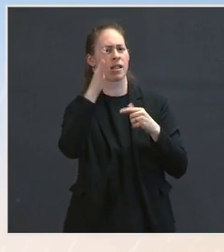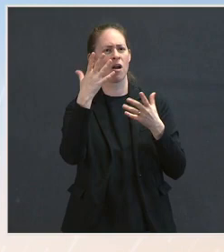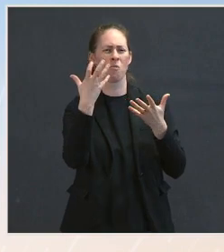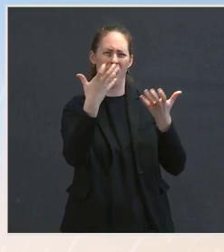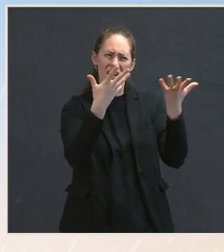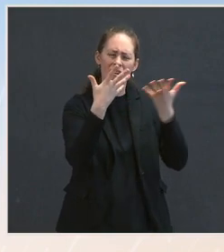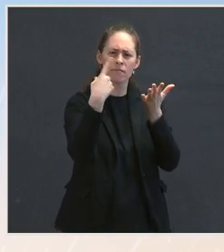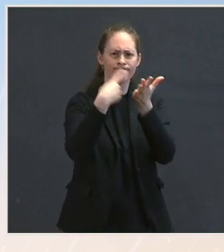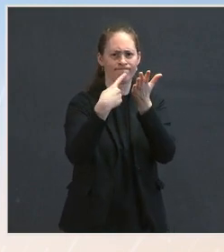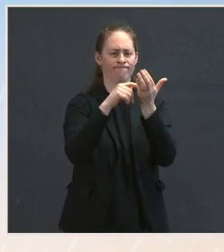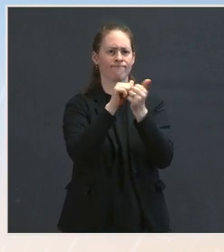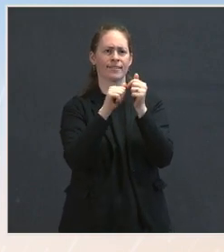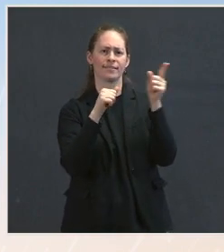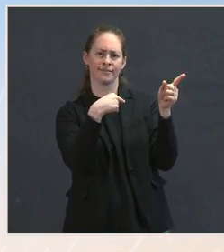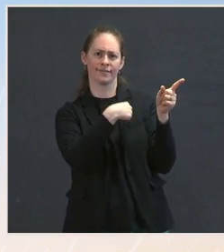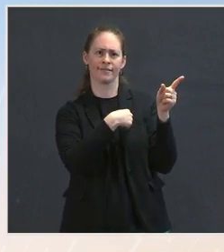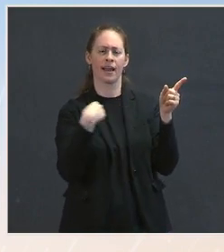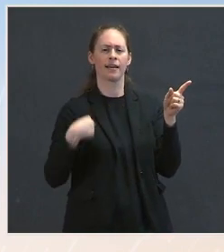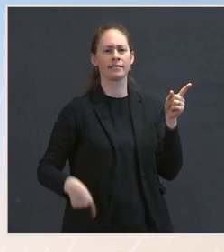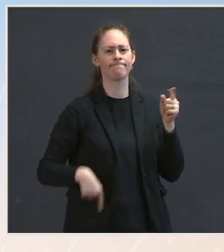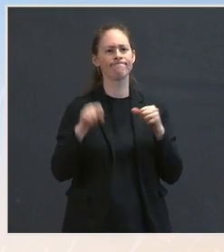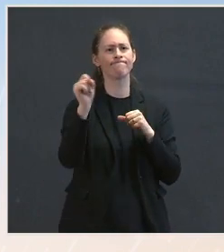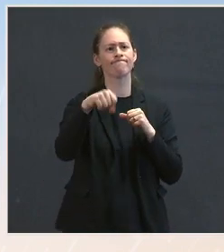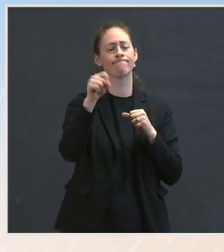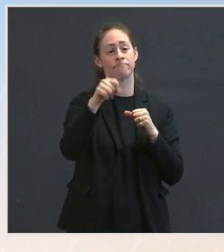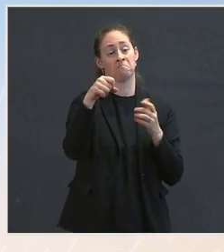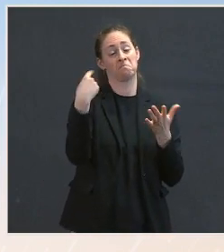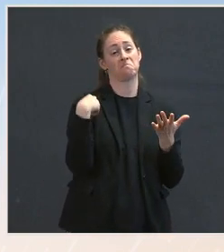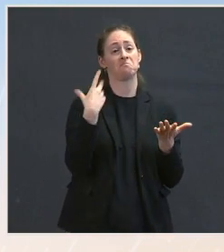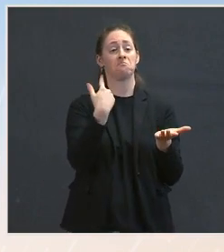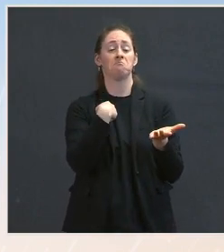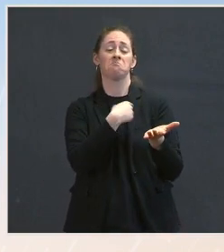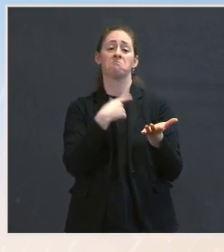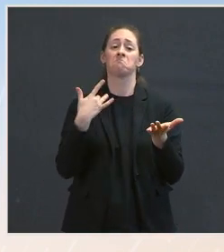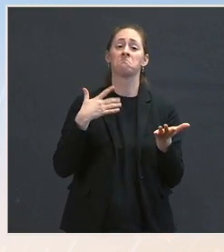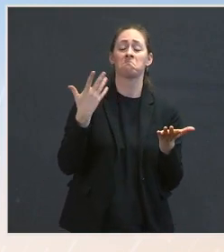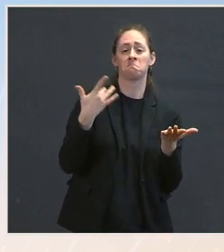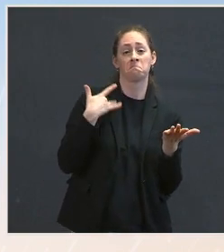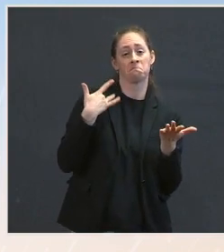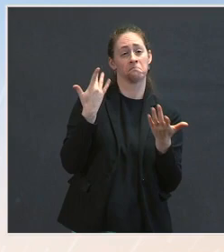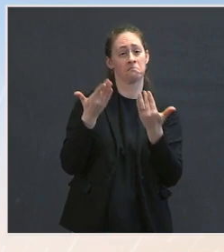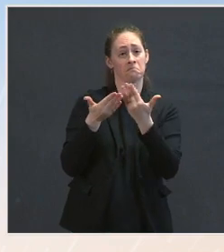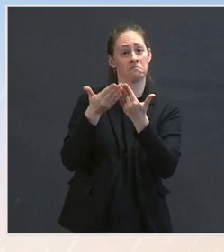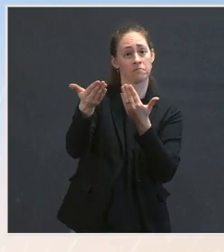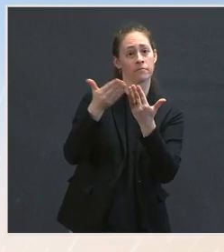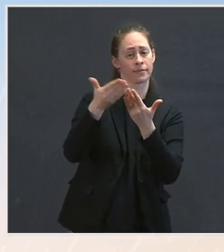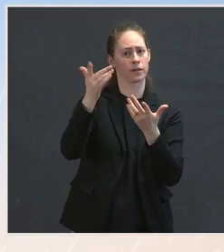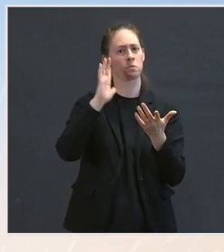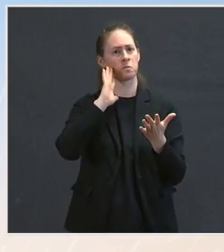we expect to be set would be part of those discuss- -- many of those discussions. Go ahead. The Press: Thanks, Jen.